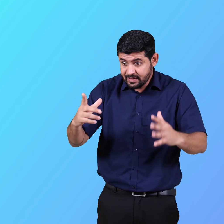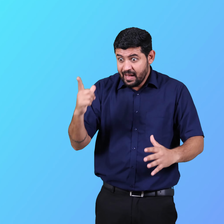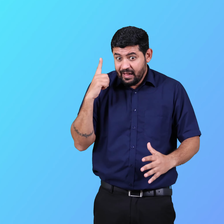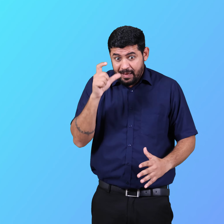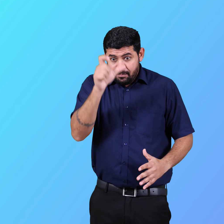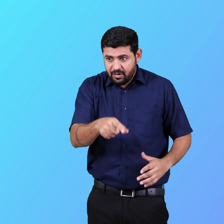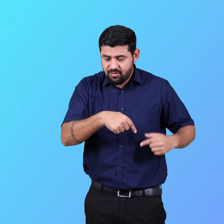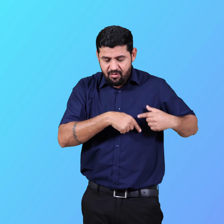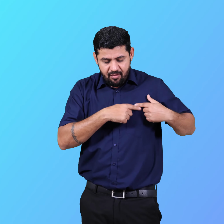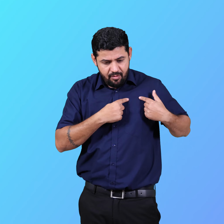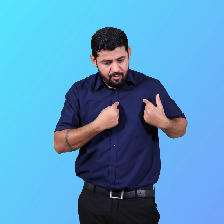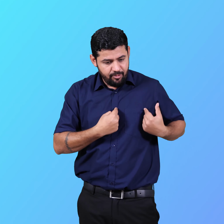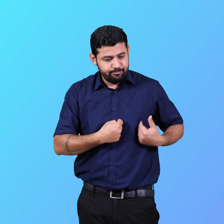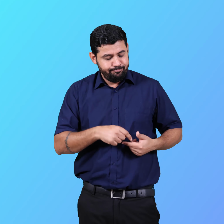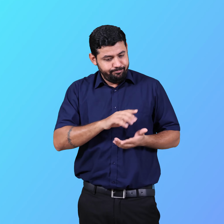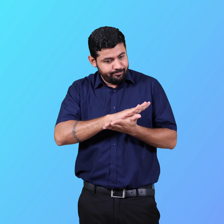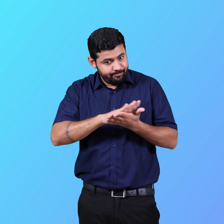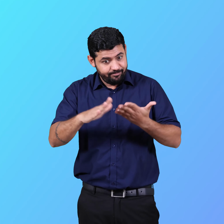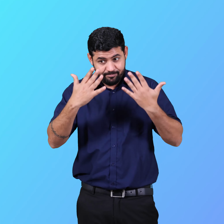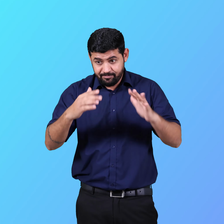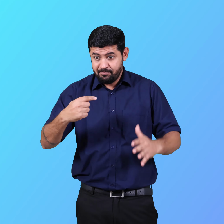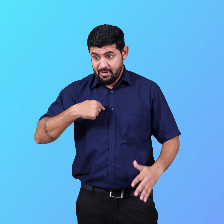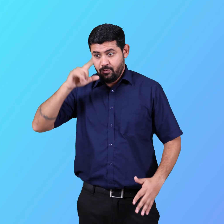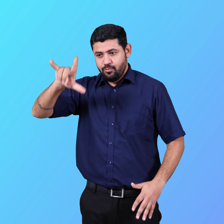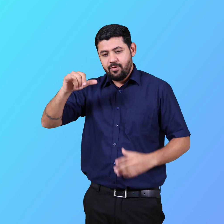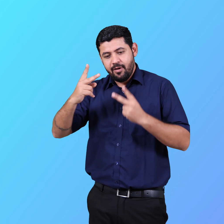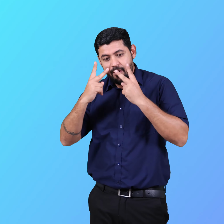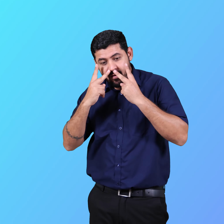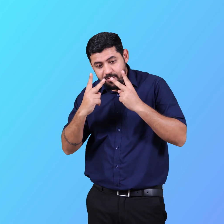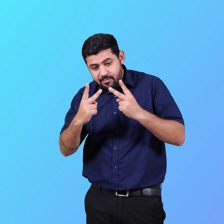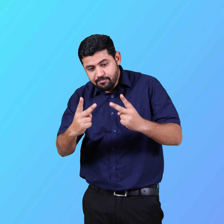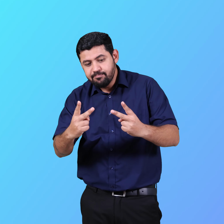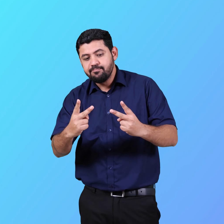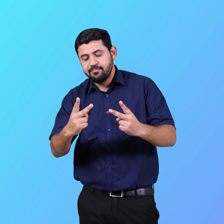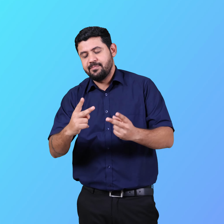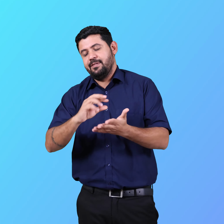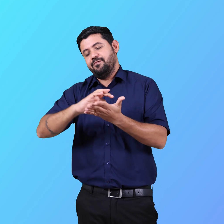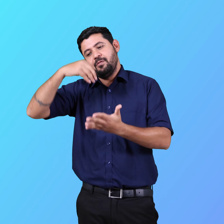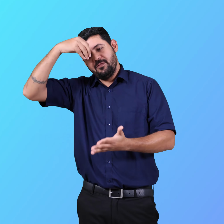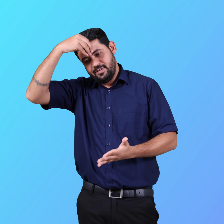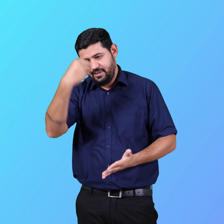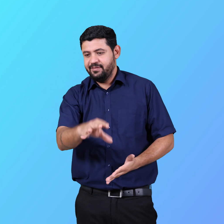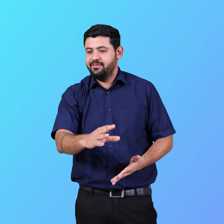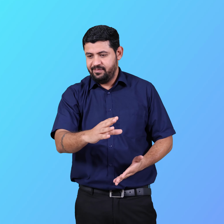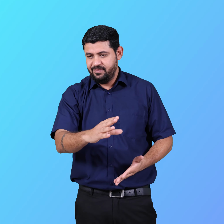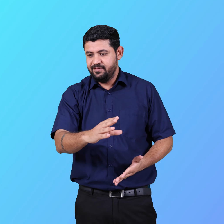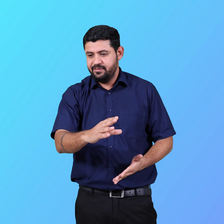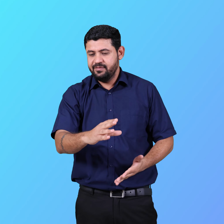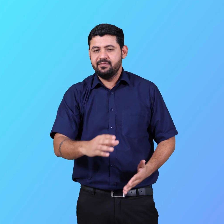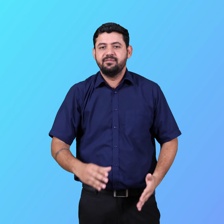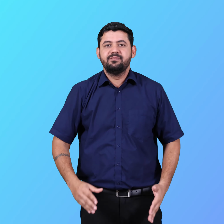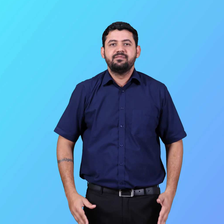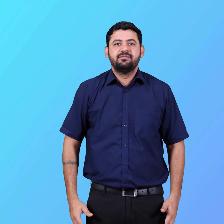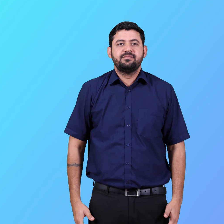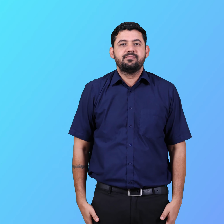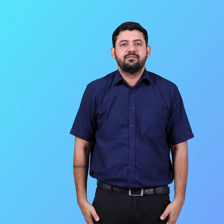In this way the priest will make the ruler pure, and God will forgive him.